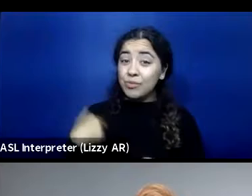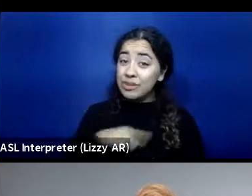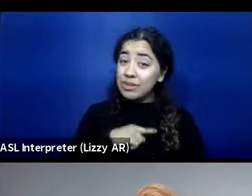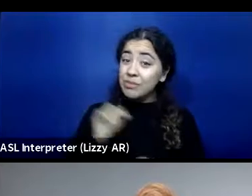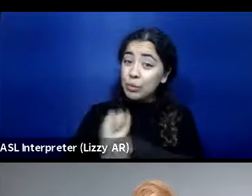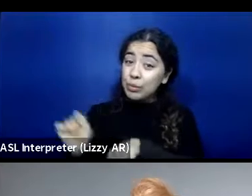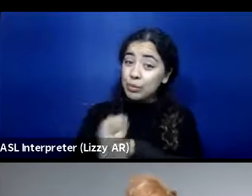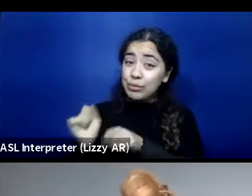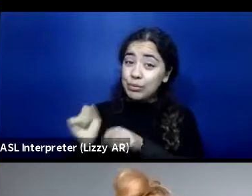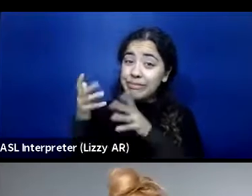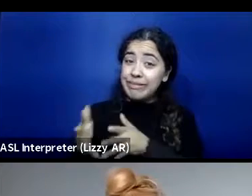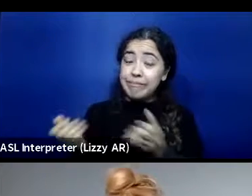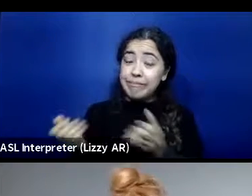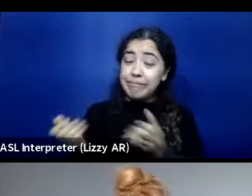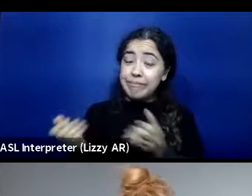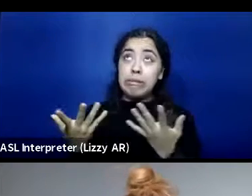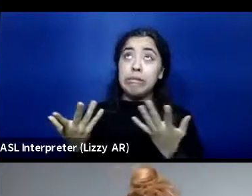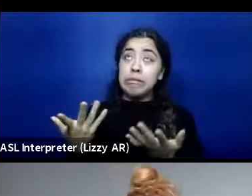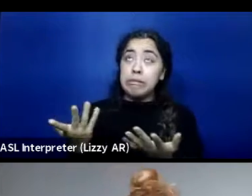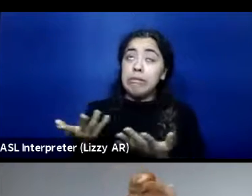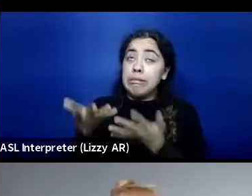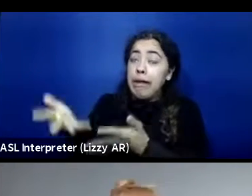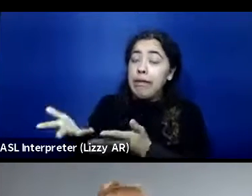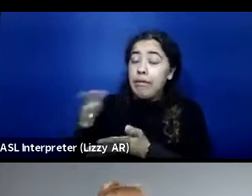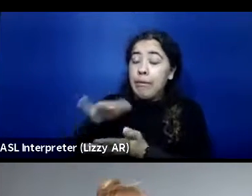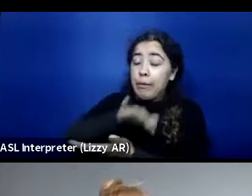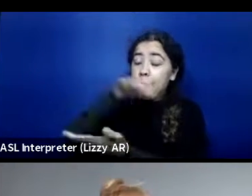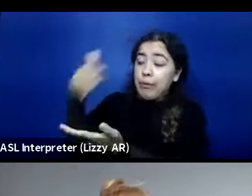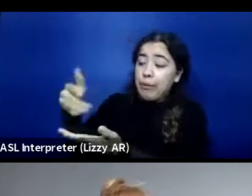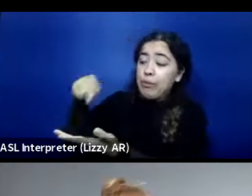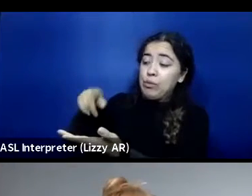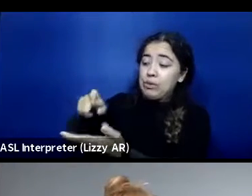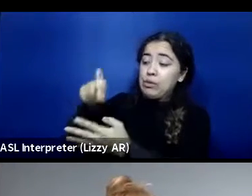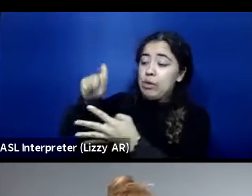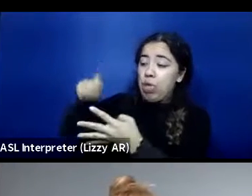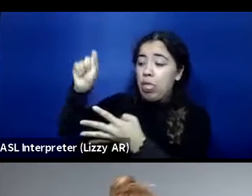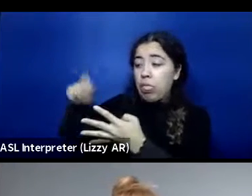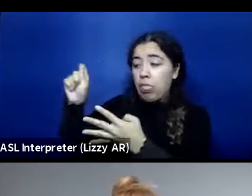in order to build tools that make things, that can help us make things more accessible.